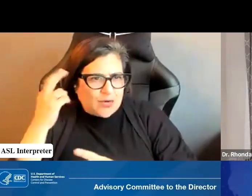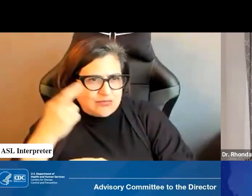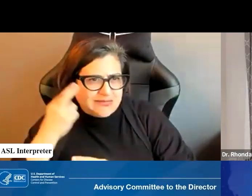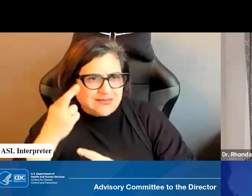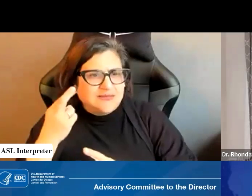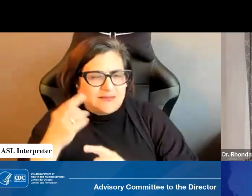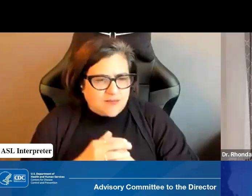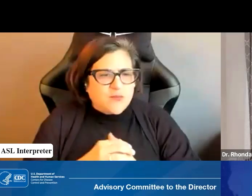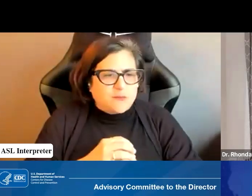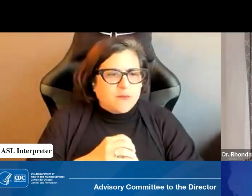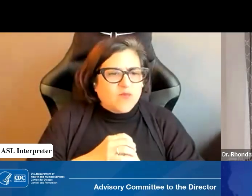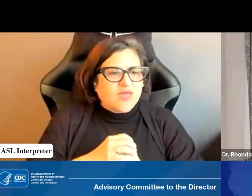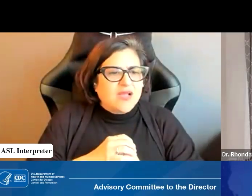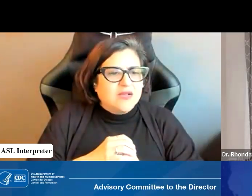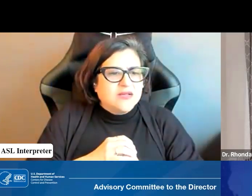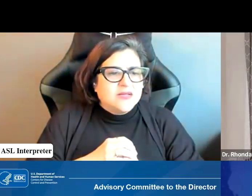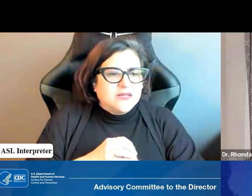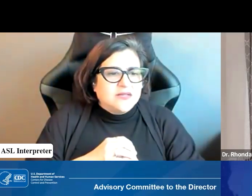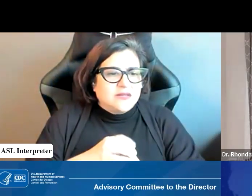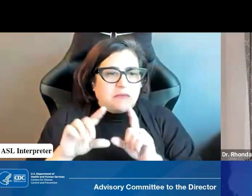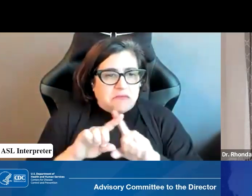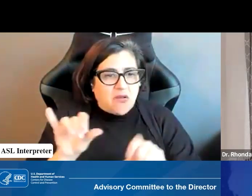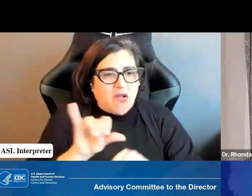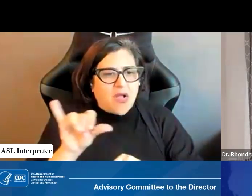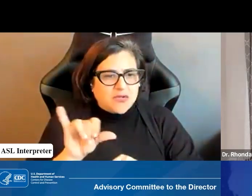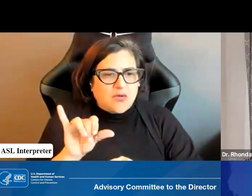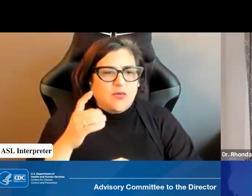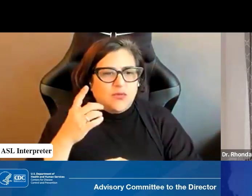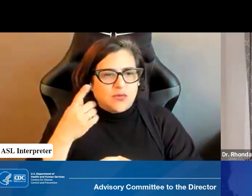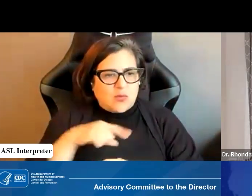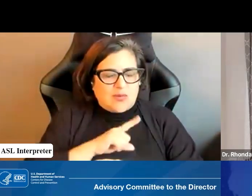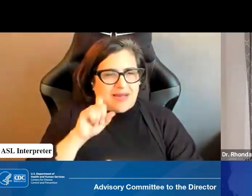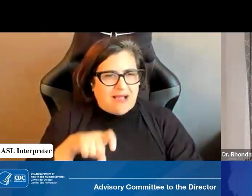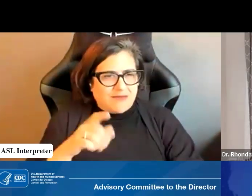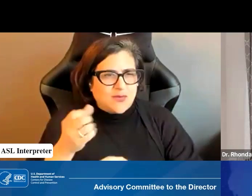and how social media can impact things so quickly will obviously be top of mind